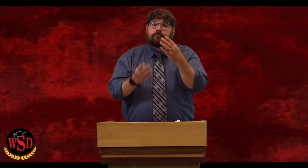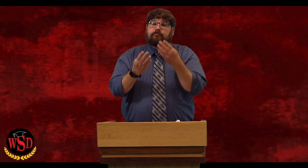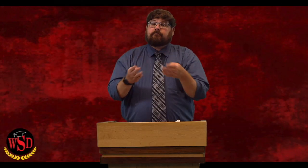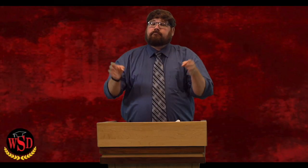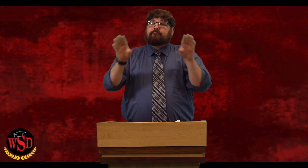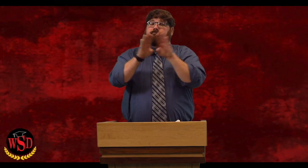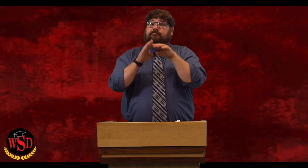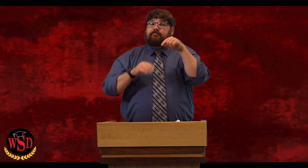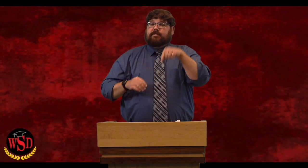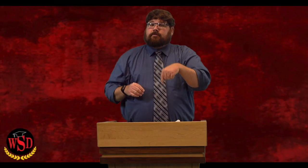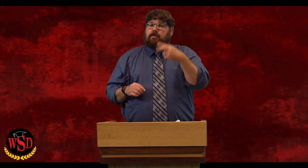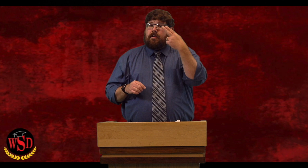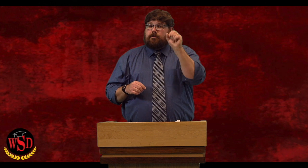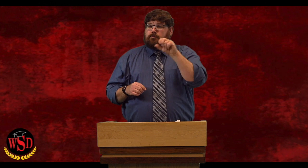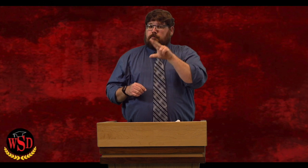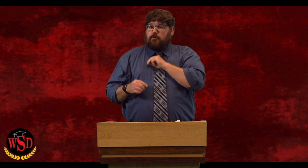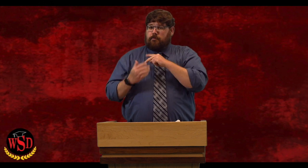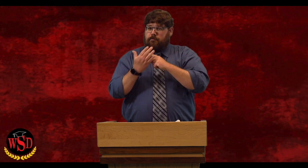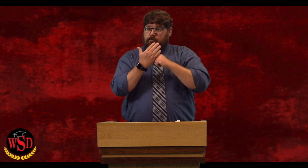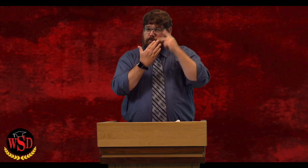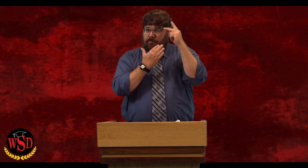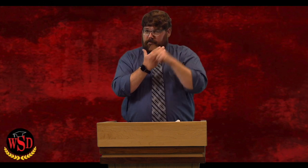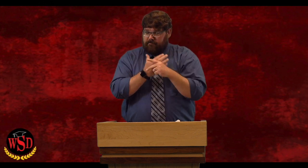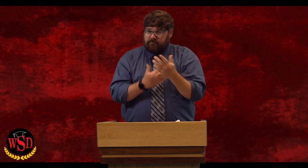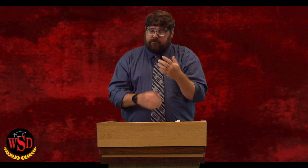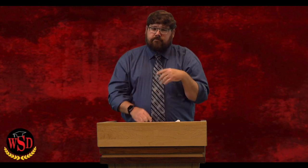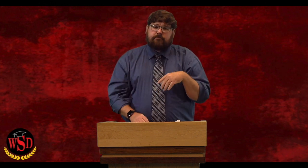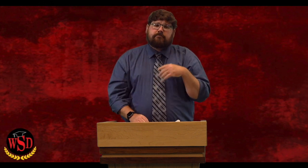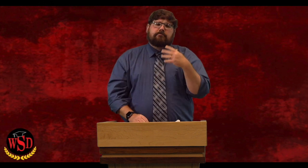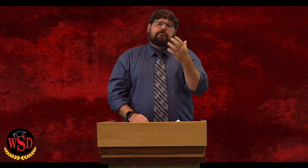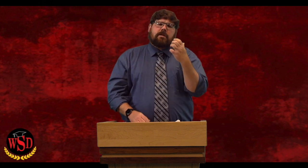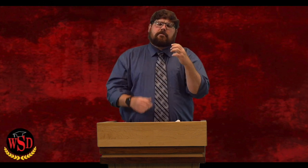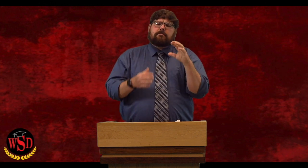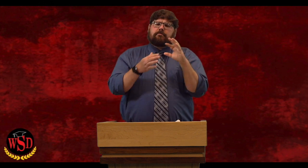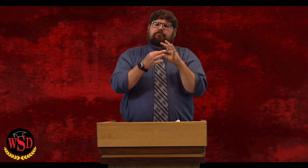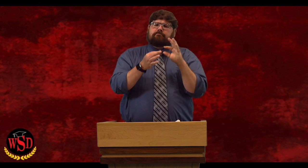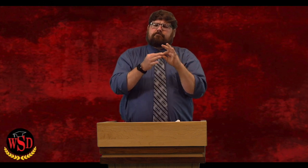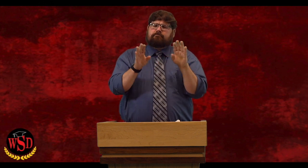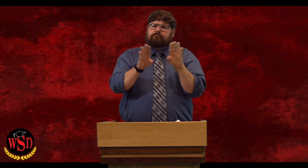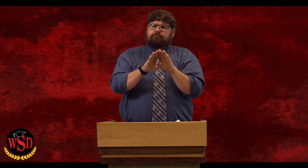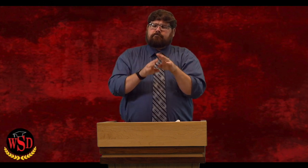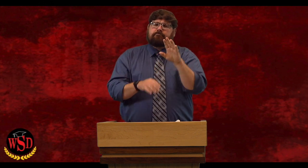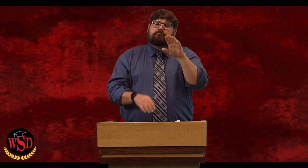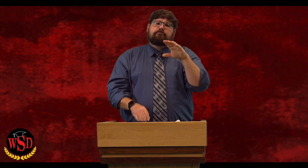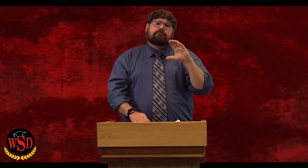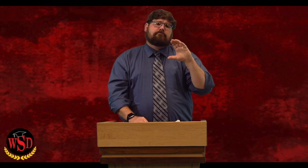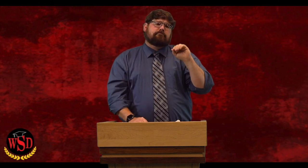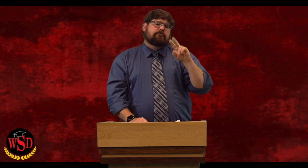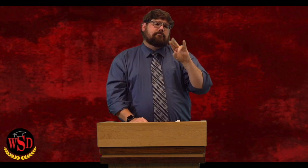This concludes this year's High School Awards Program. I would like to make a few remarks before I close.